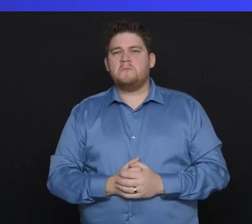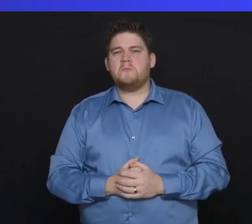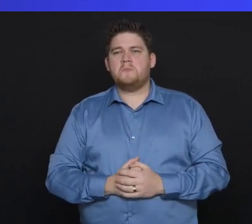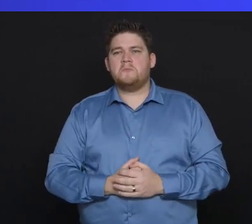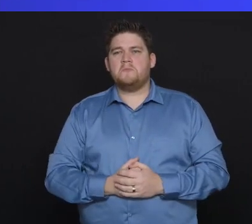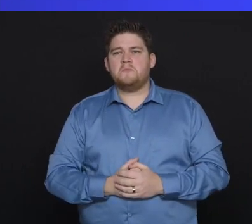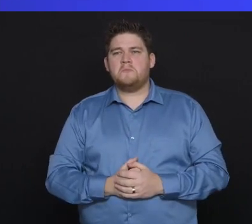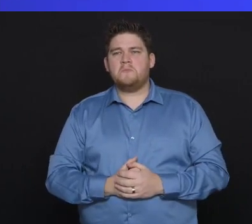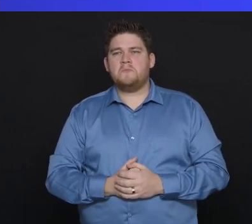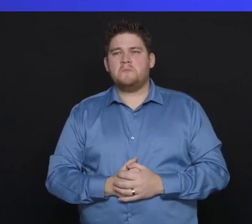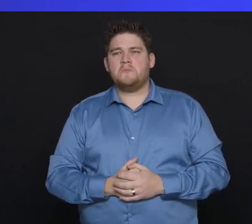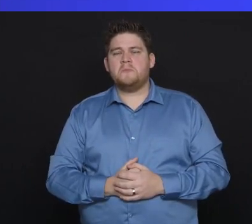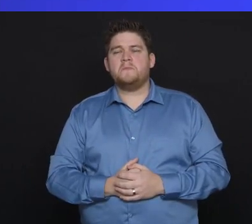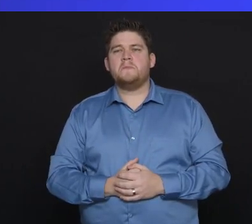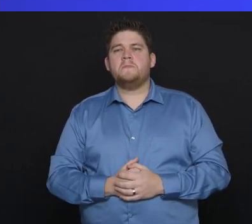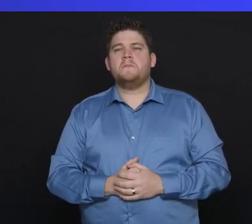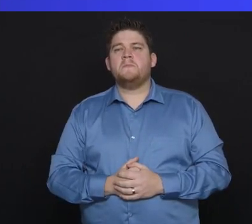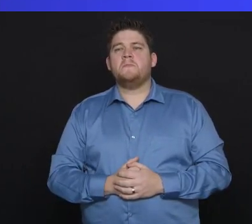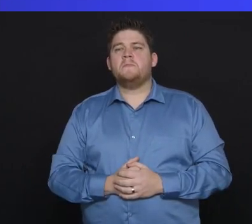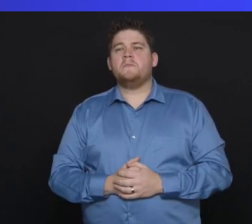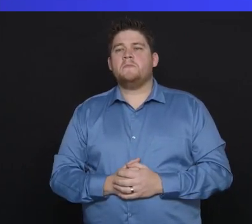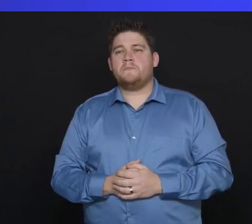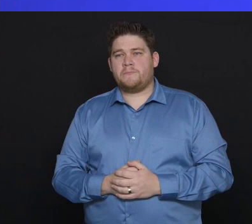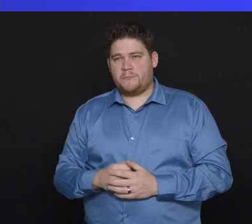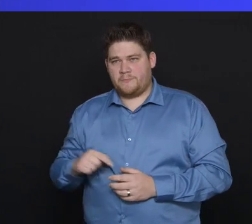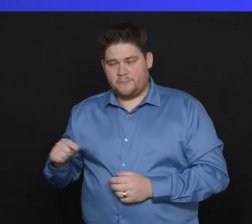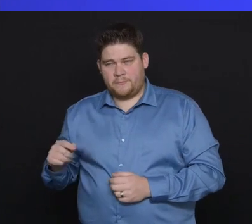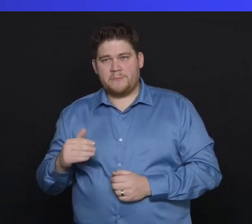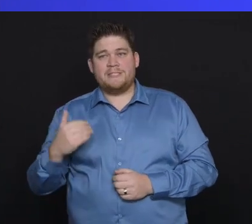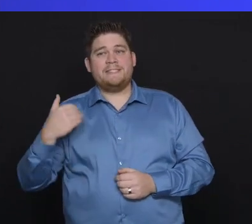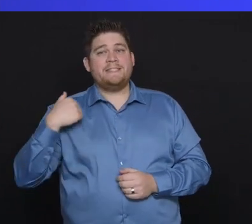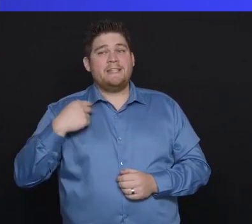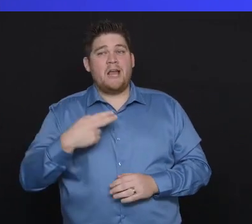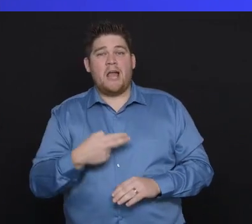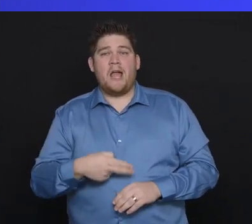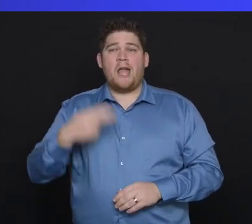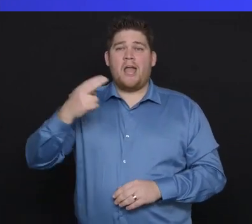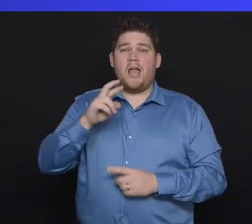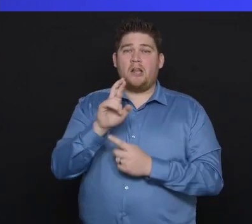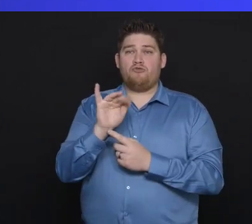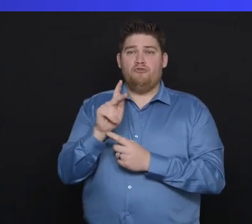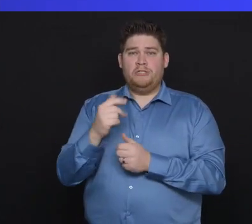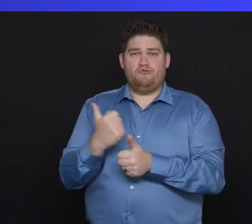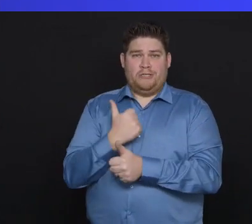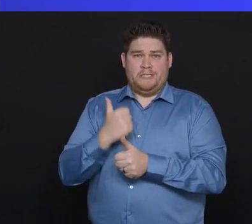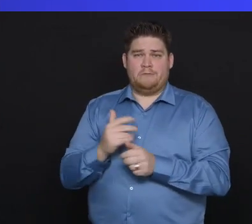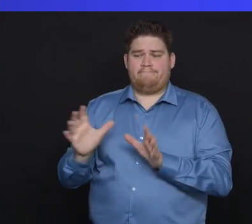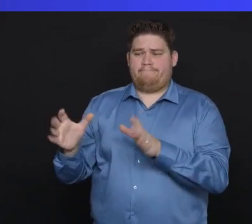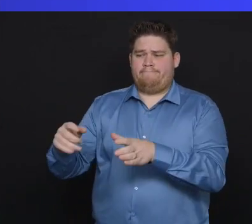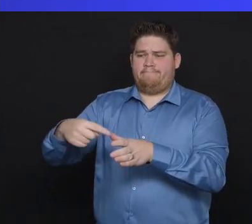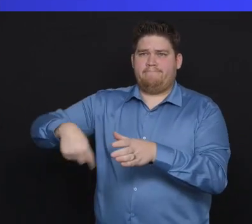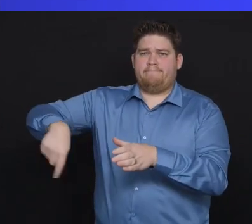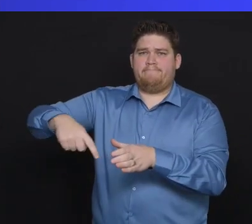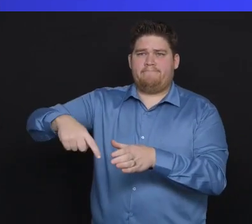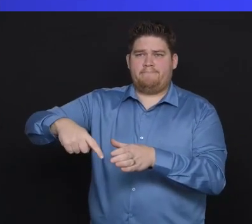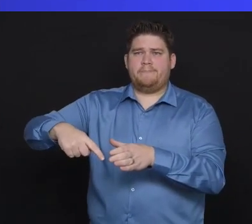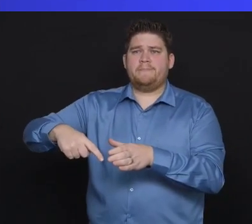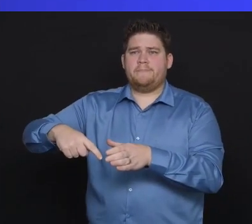The demographic is not exclusive. That's not the right way to characterize it. The focus is on high risk of having this and the highest